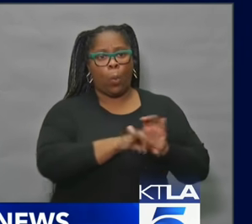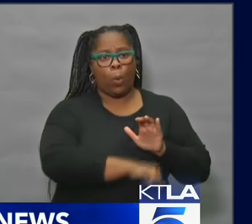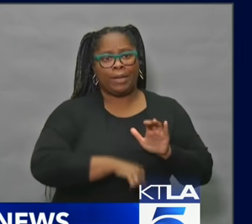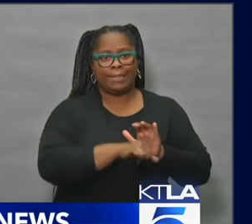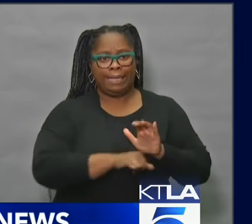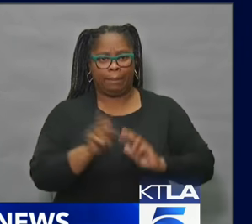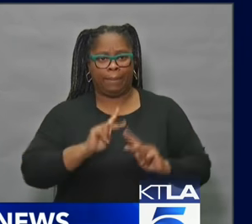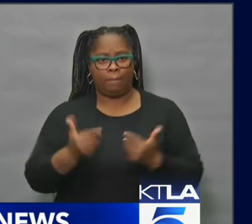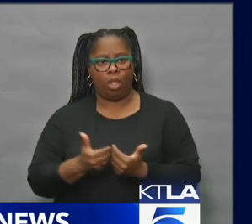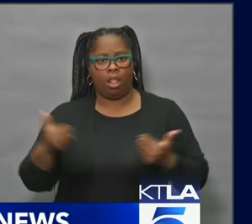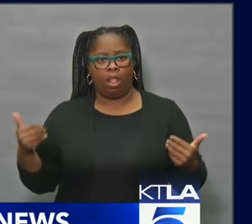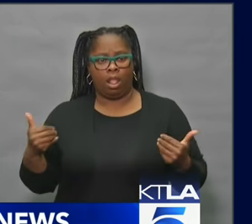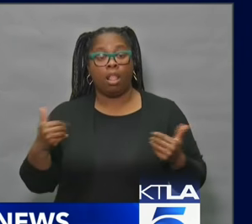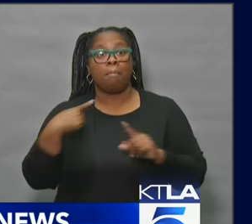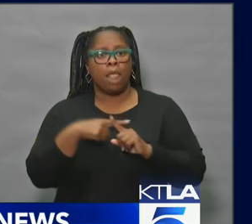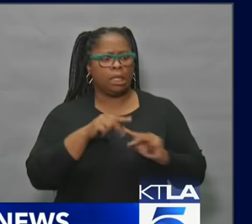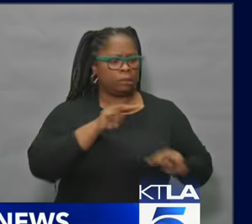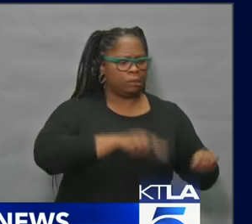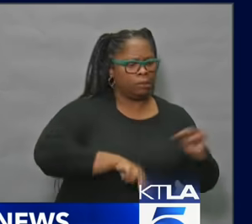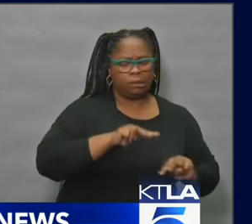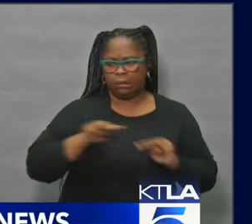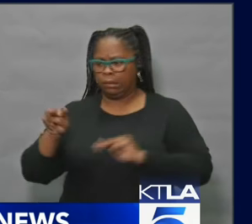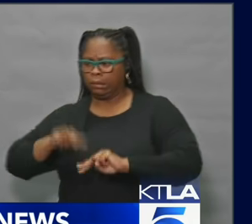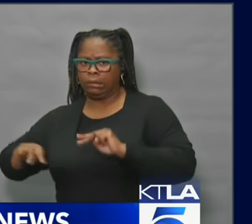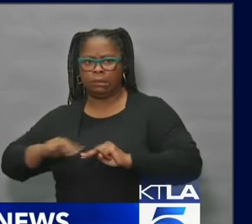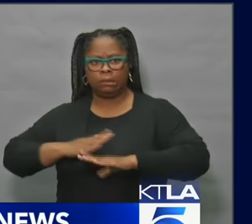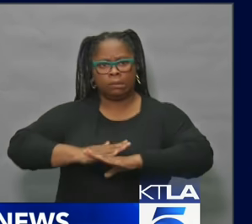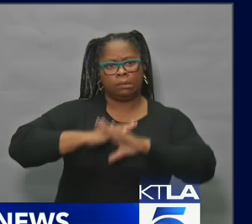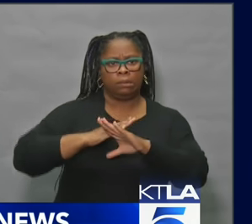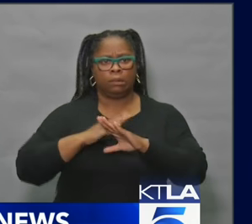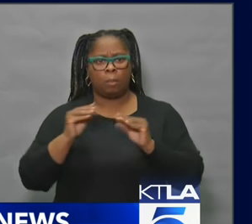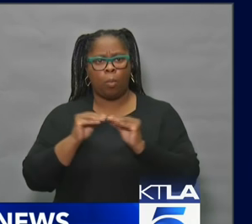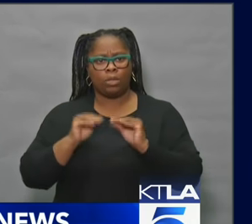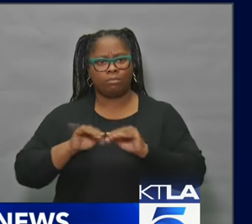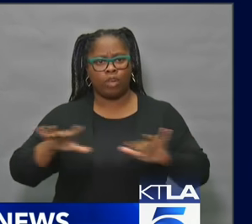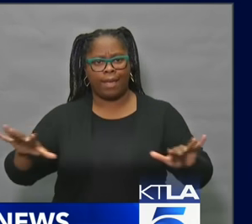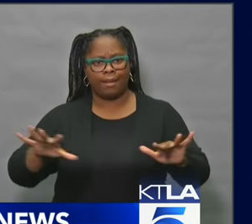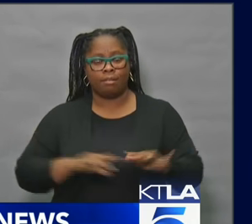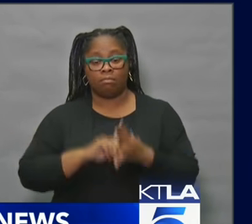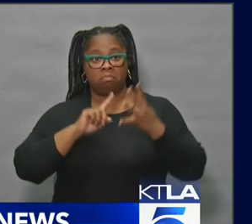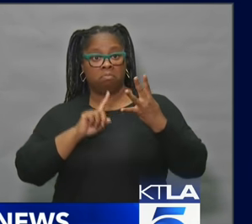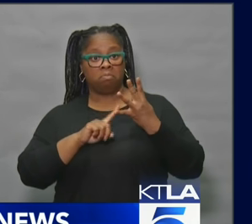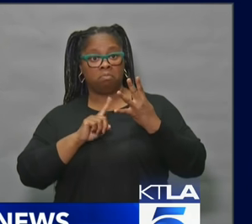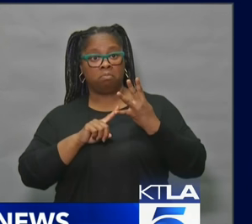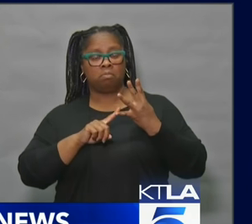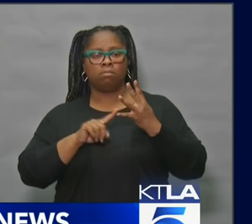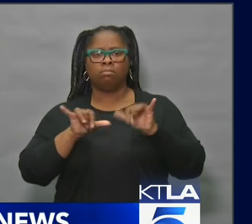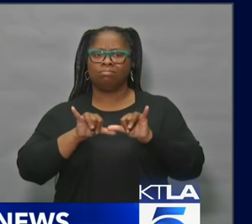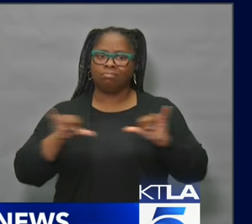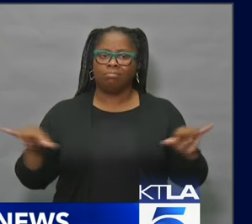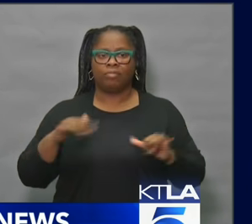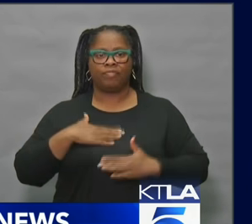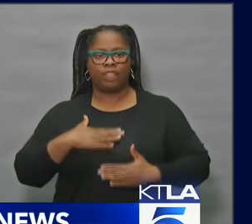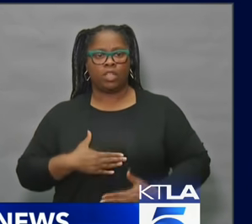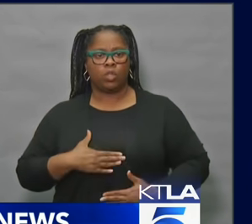WE MUST HAVE THE CAPACITY TO TEST ISOLATE AND QUARANTINE PEOPLE AND HAVE SURVEILLANCE